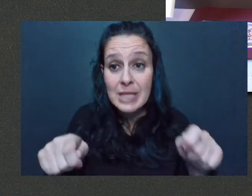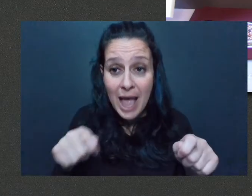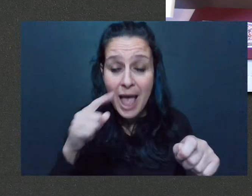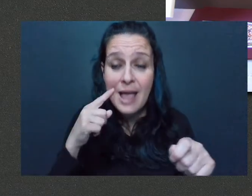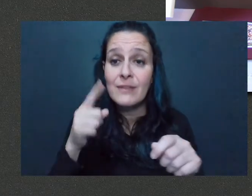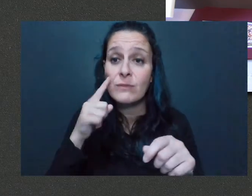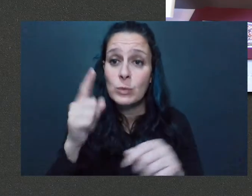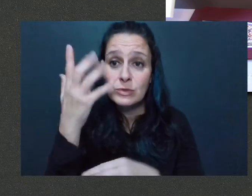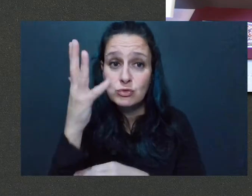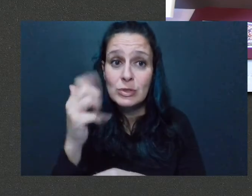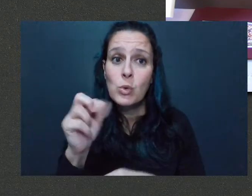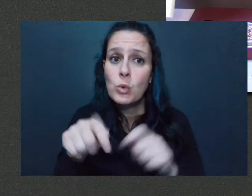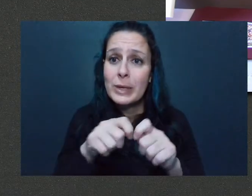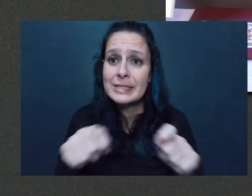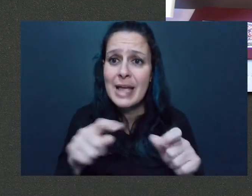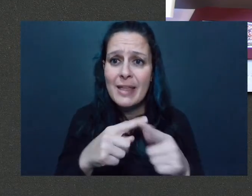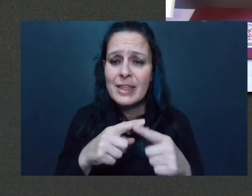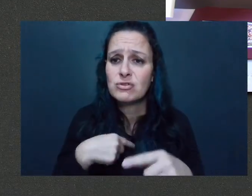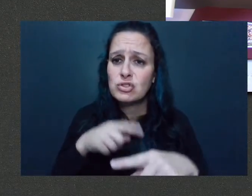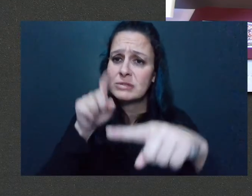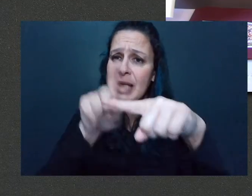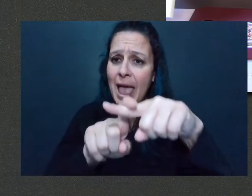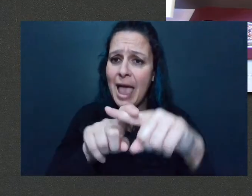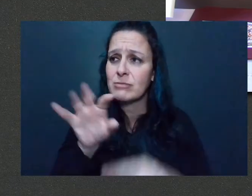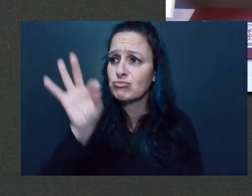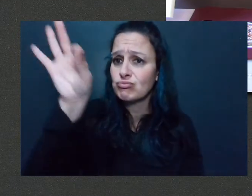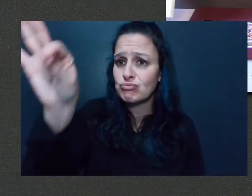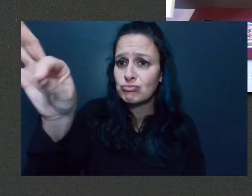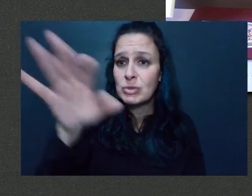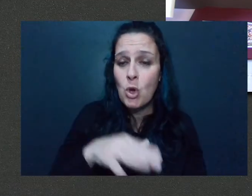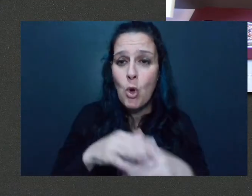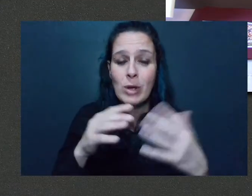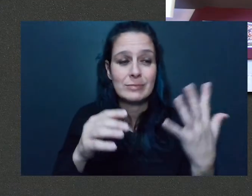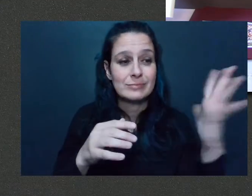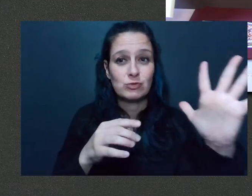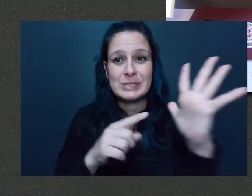or you can tie it and hang it on a branch.